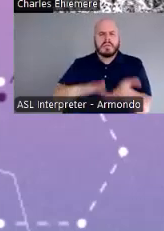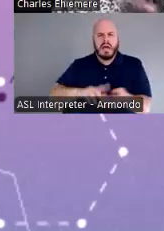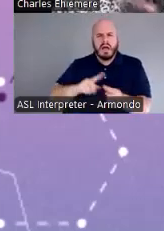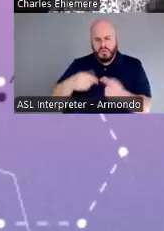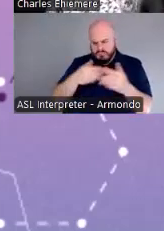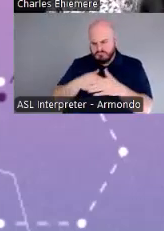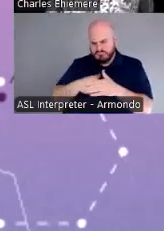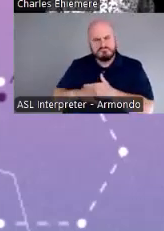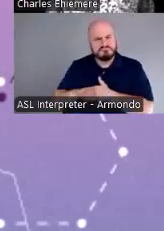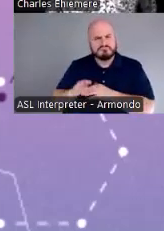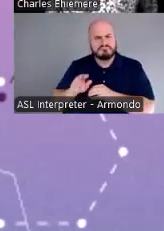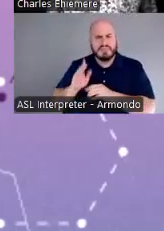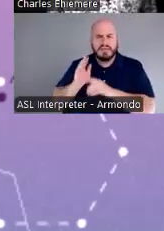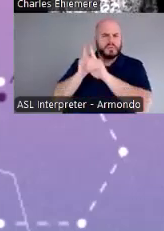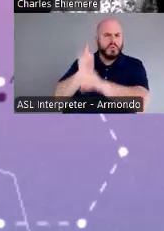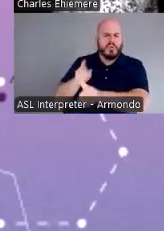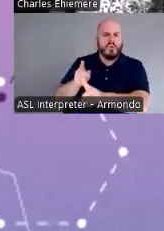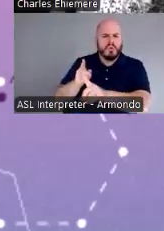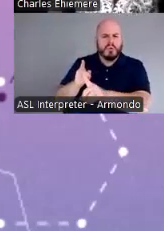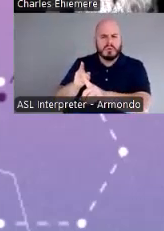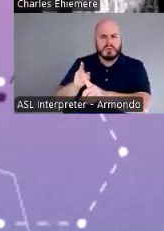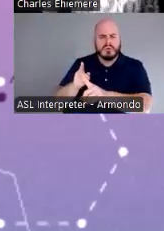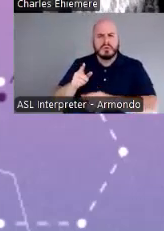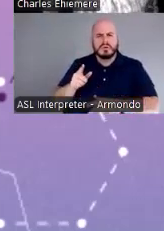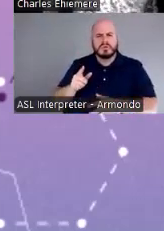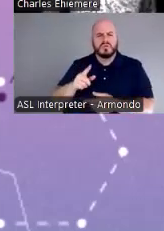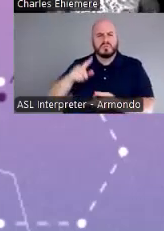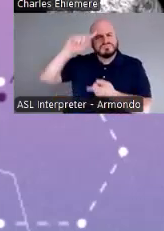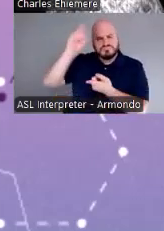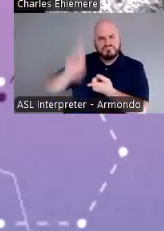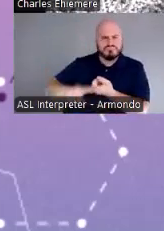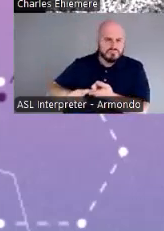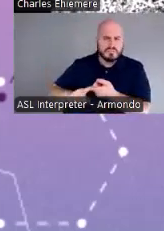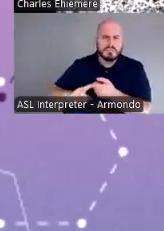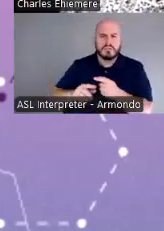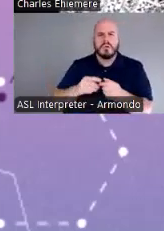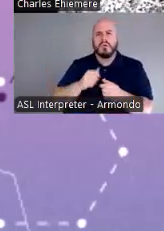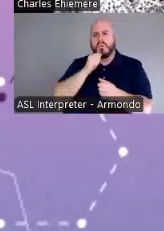So that's our goal to stop any woman dying from giving life.